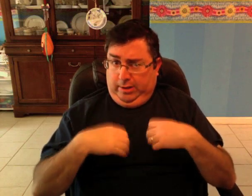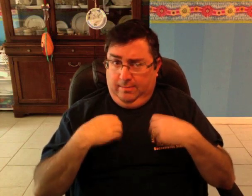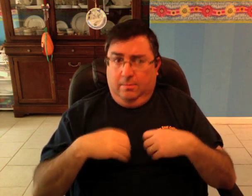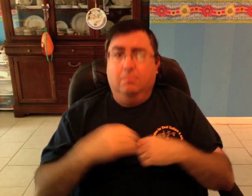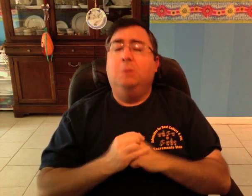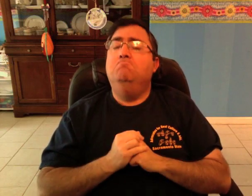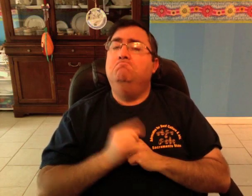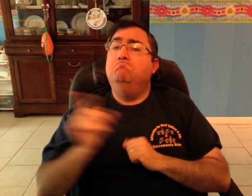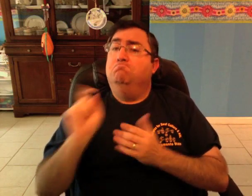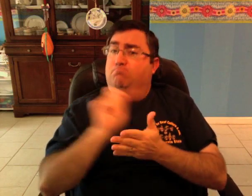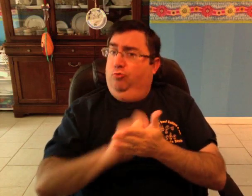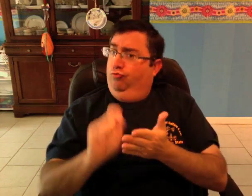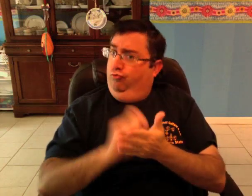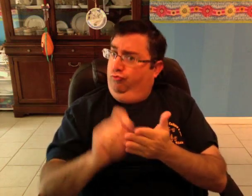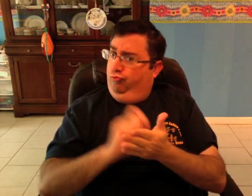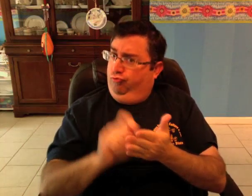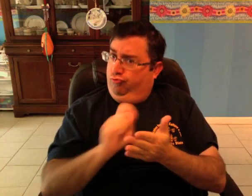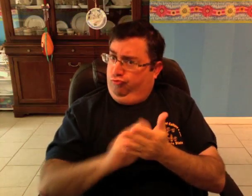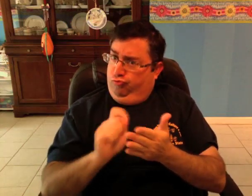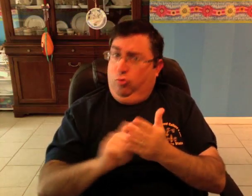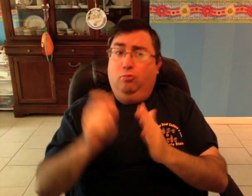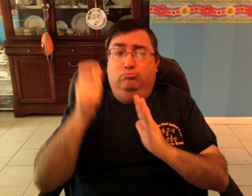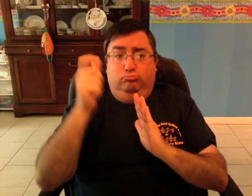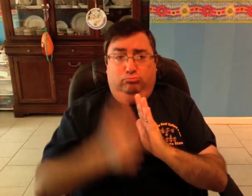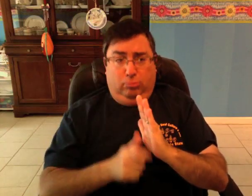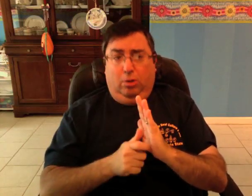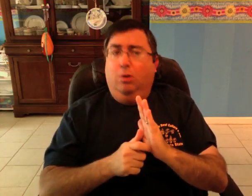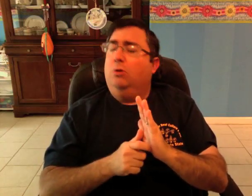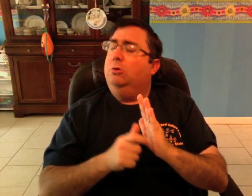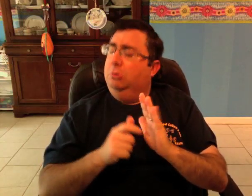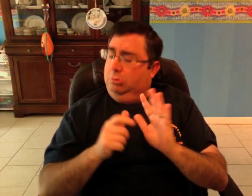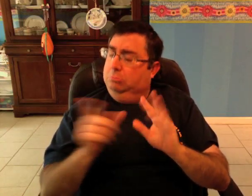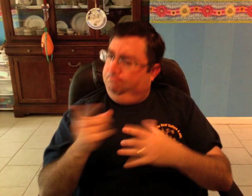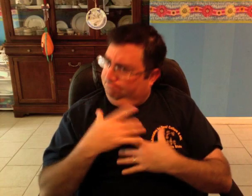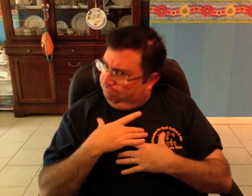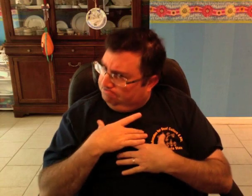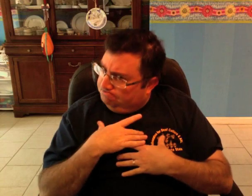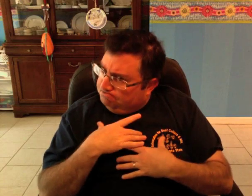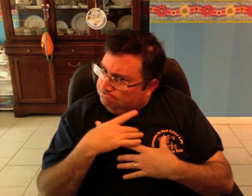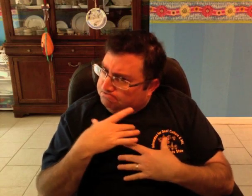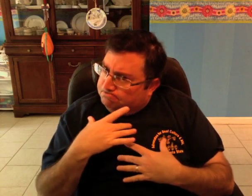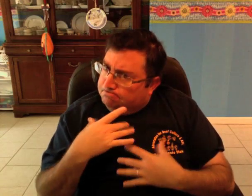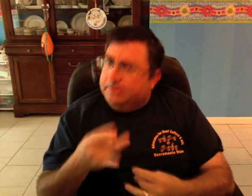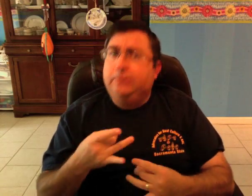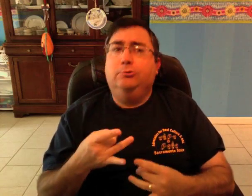He wrote a very interesting article.